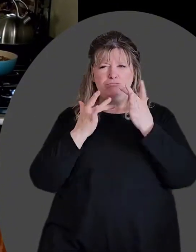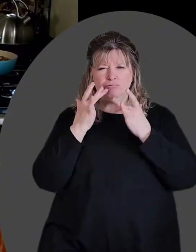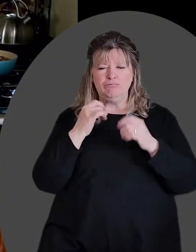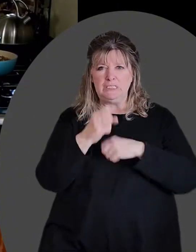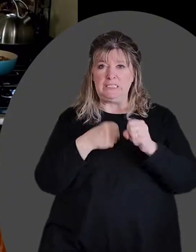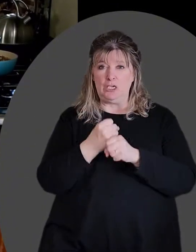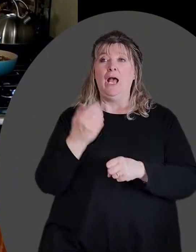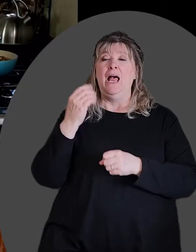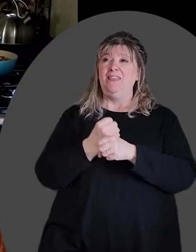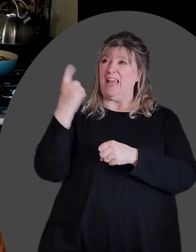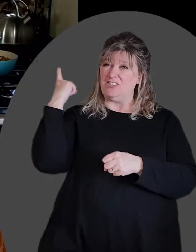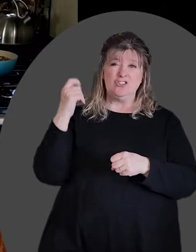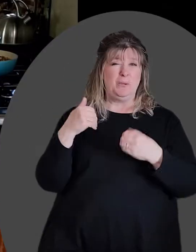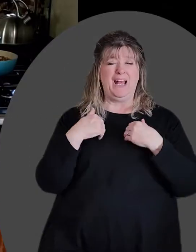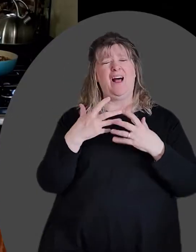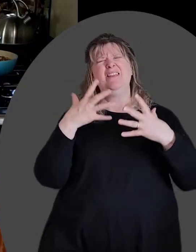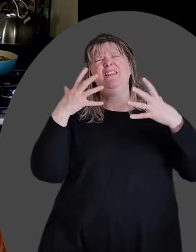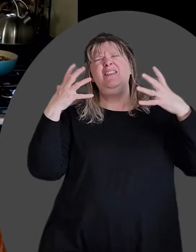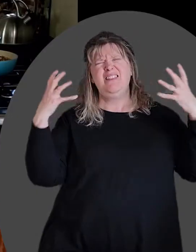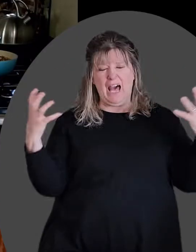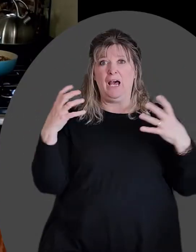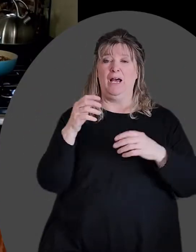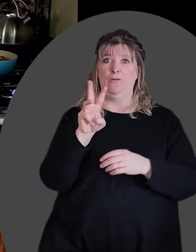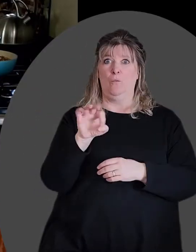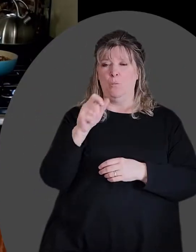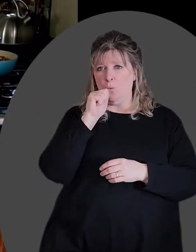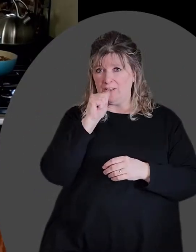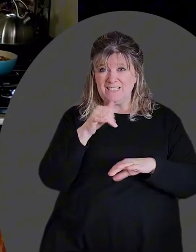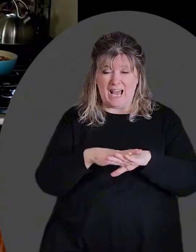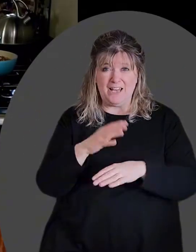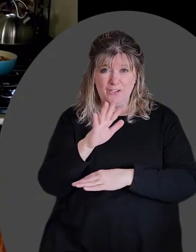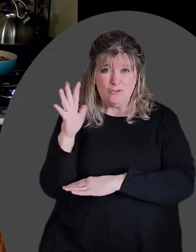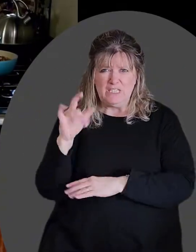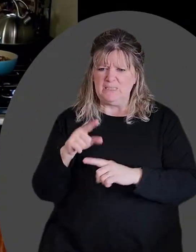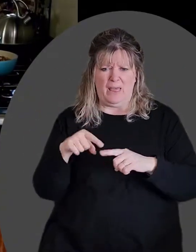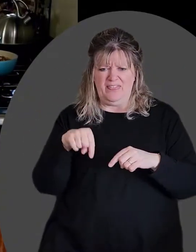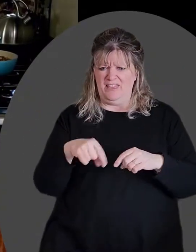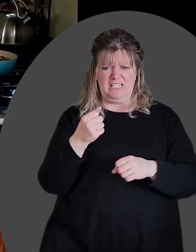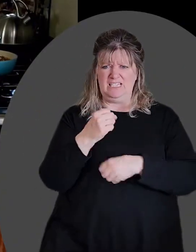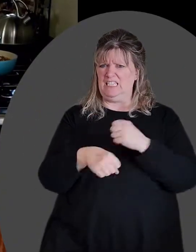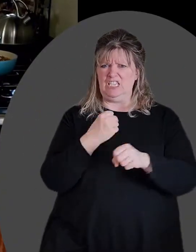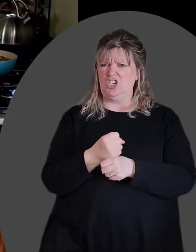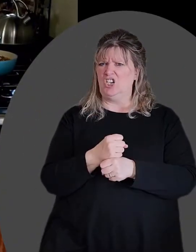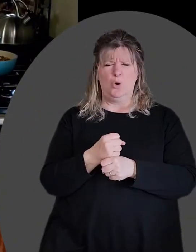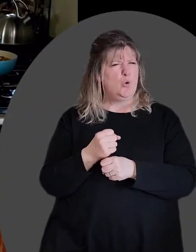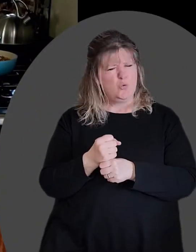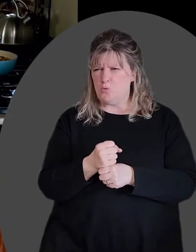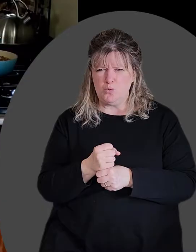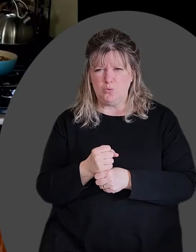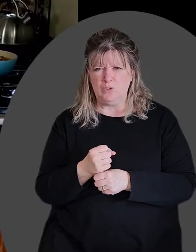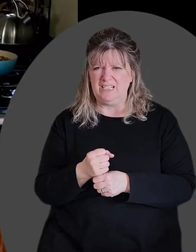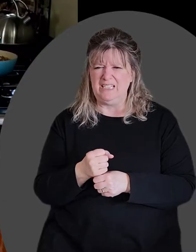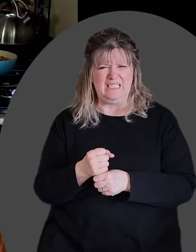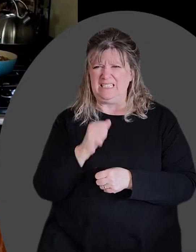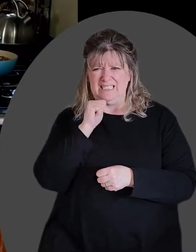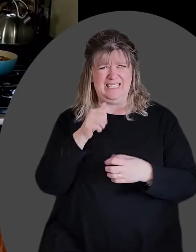there were tons of walnuts on the trees but this year there were hardly any so it was really difficult